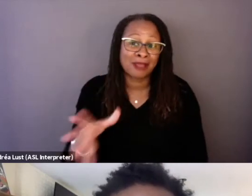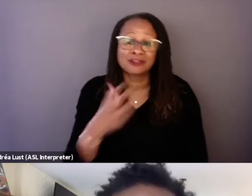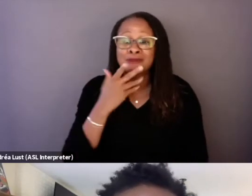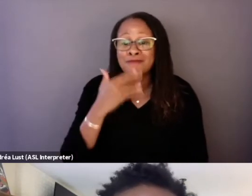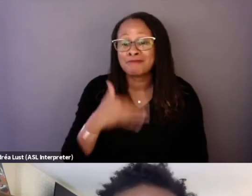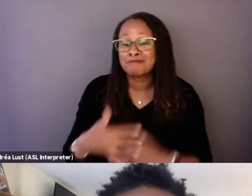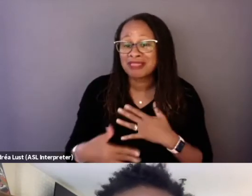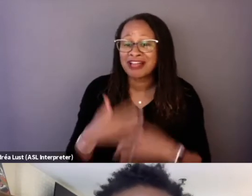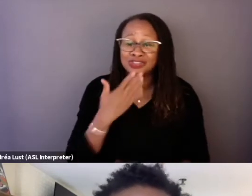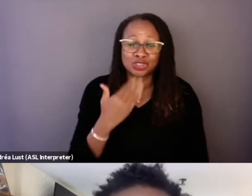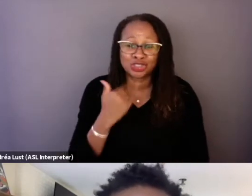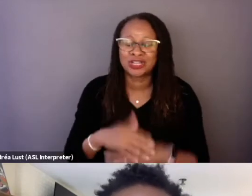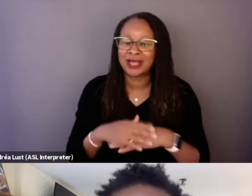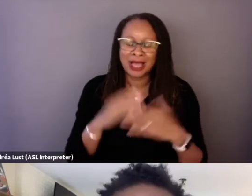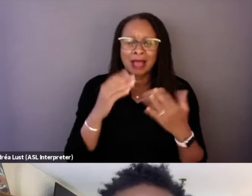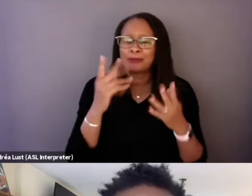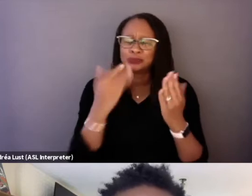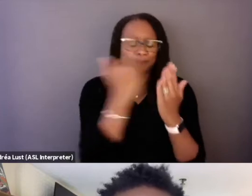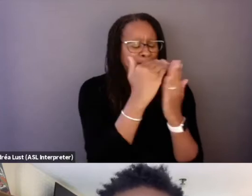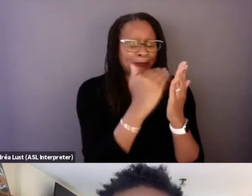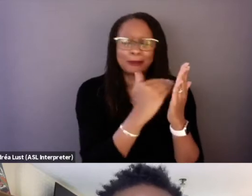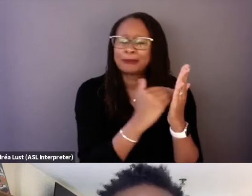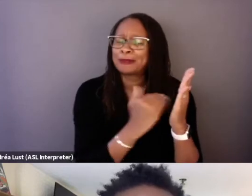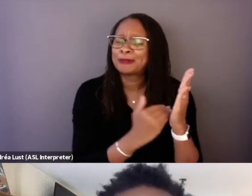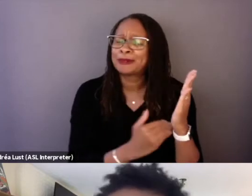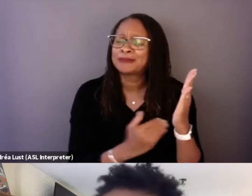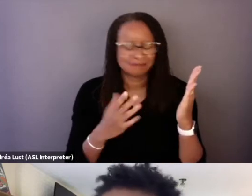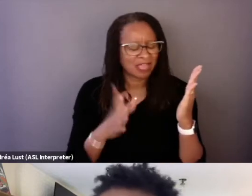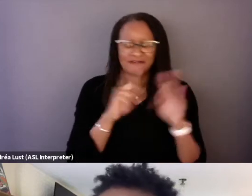a list-maker, someone who was very plan-oriented, like almost Type A,